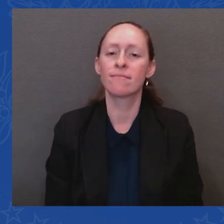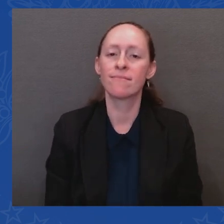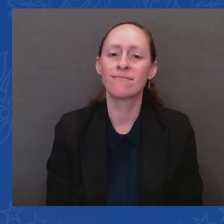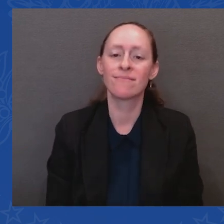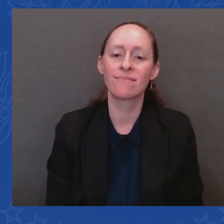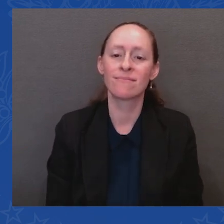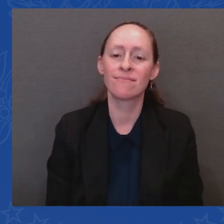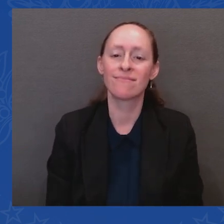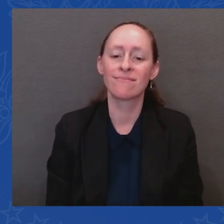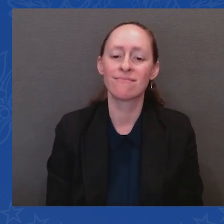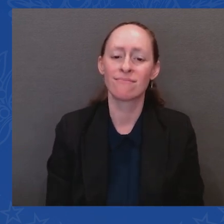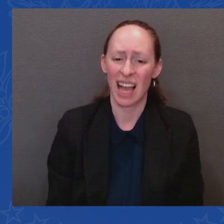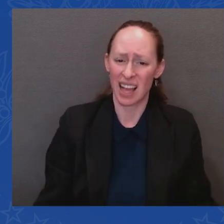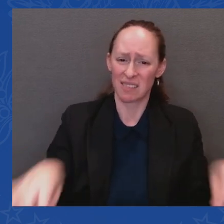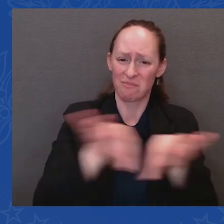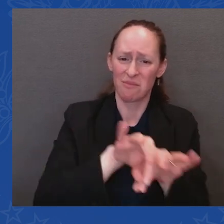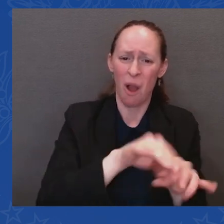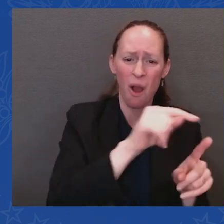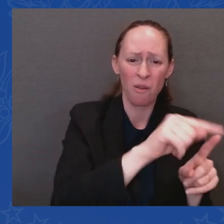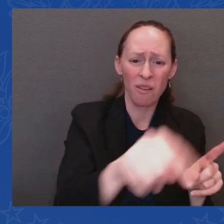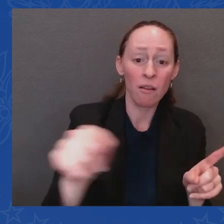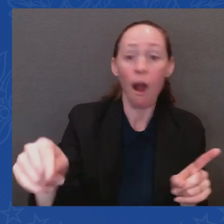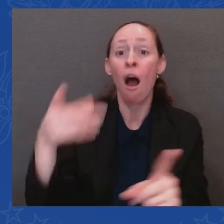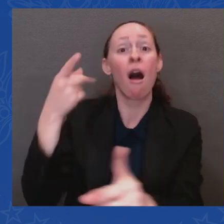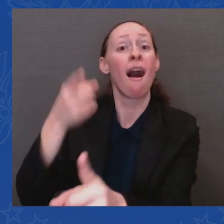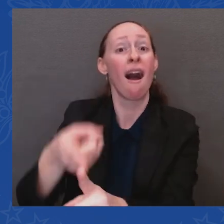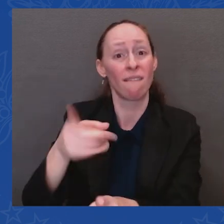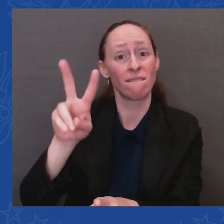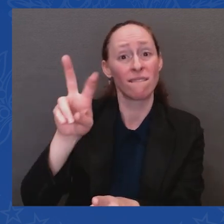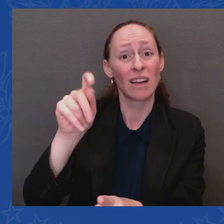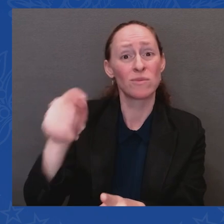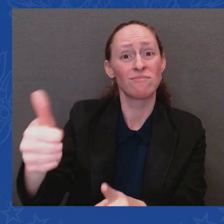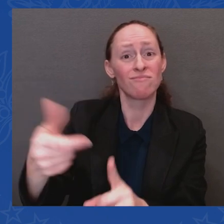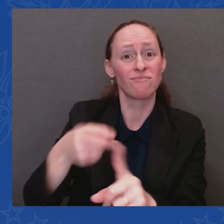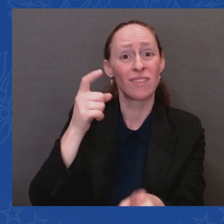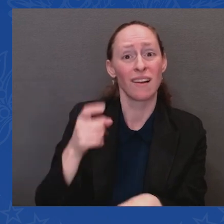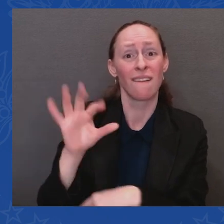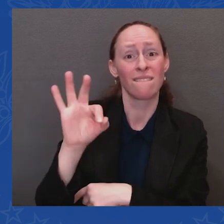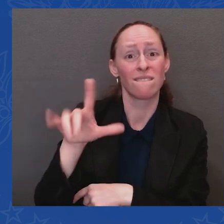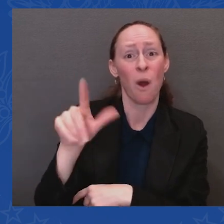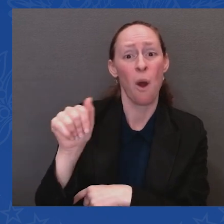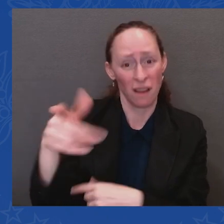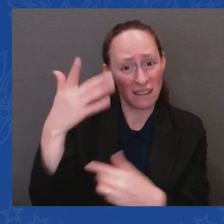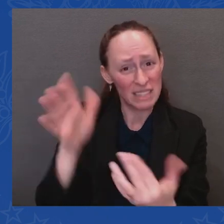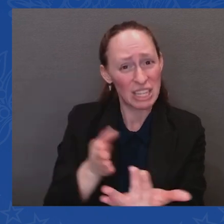who has been exposed to Agent Orange in Vietnam, after applying and being rejected for benefits four times,